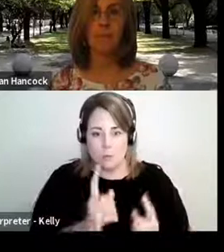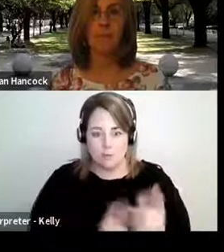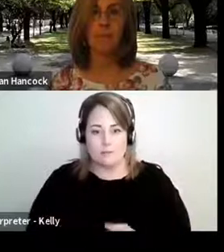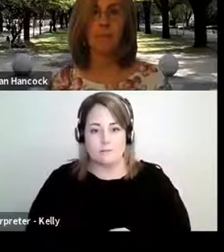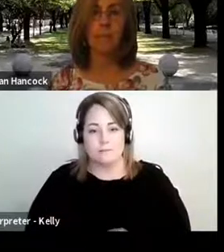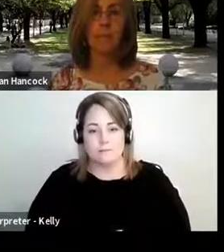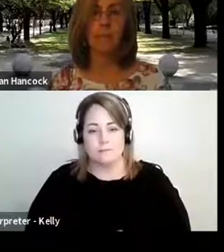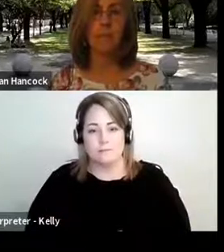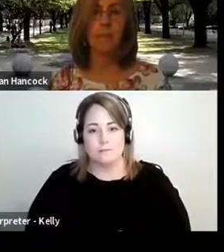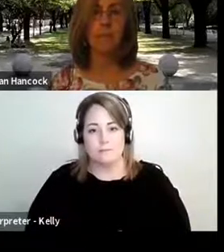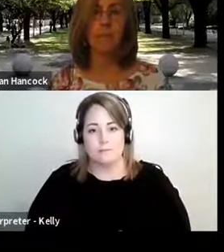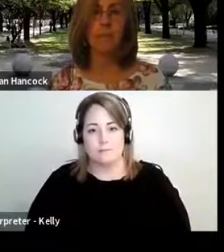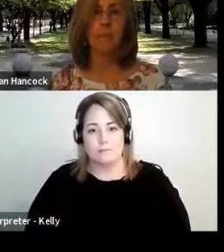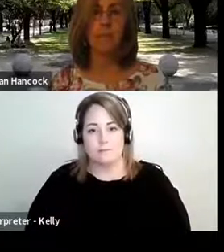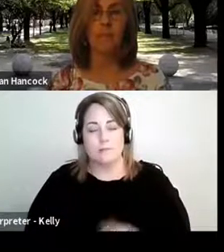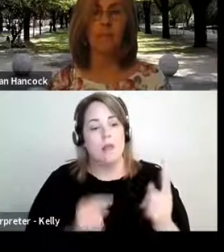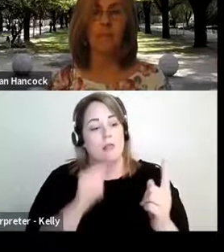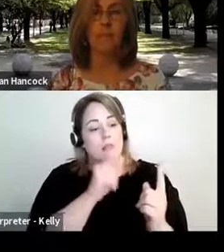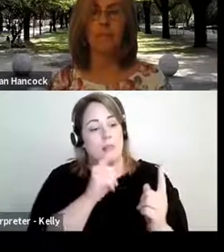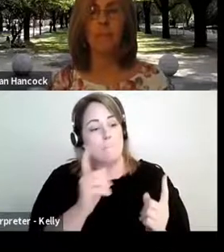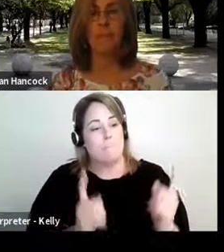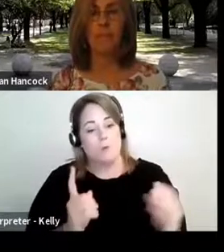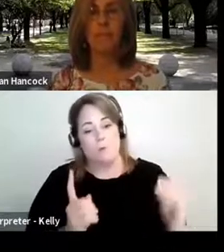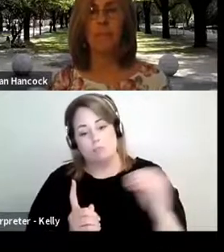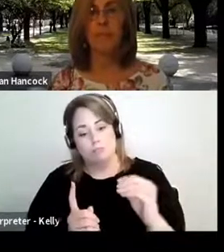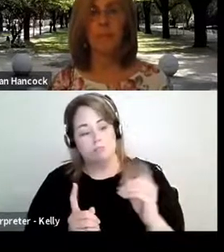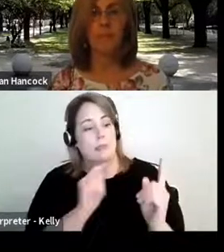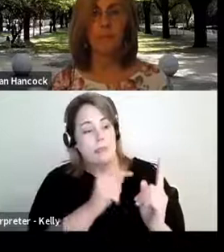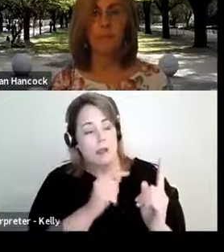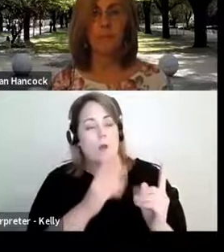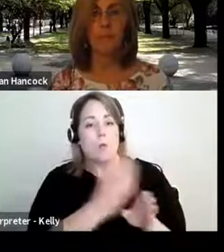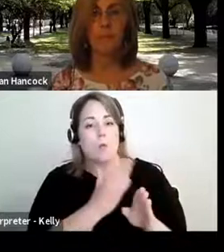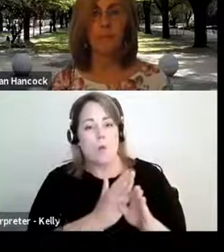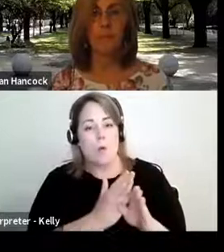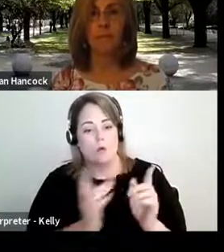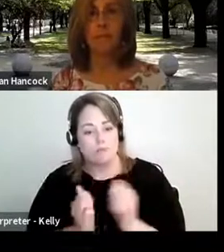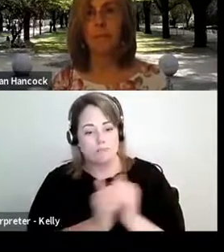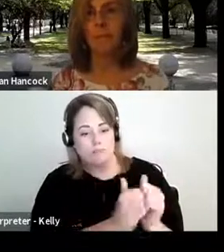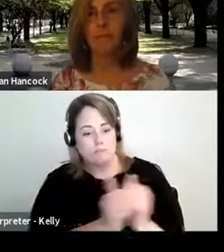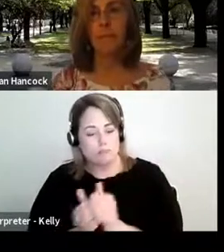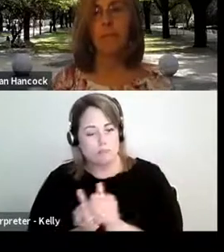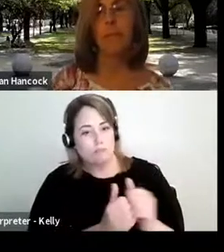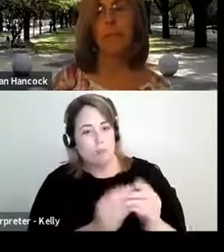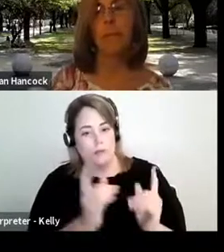Mentors work cooperatively with their mentees to action their short,